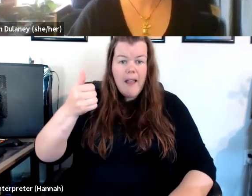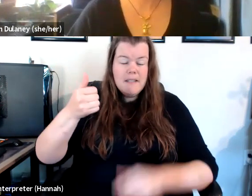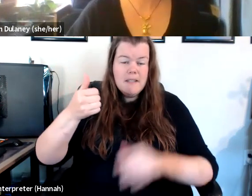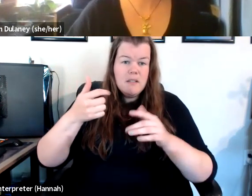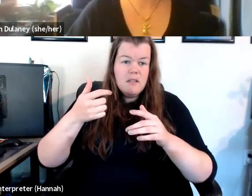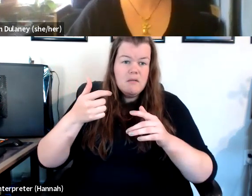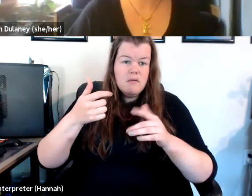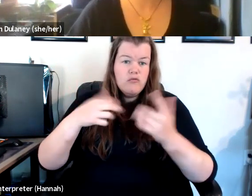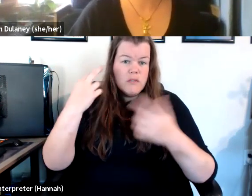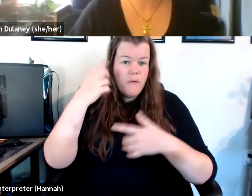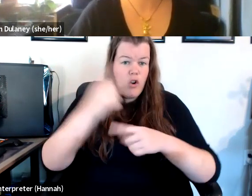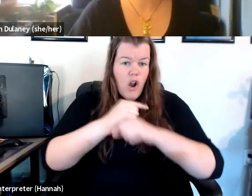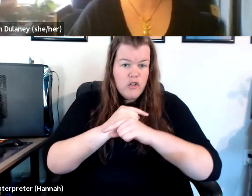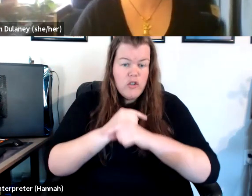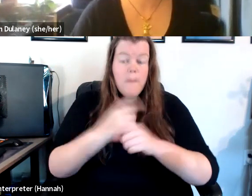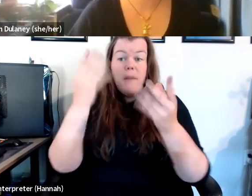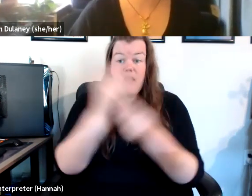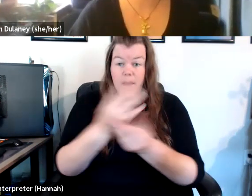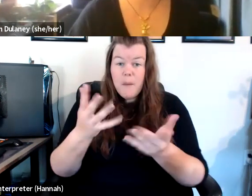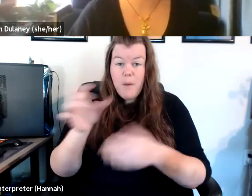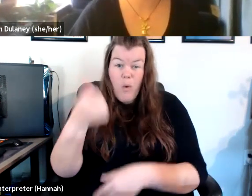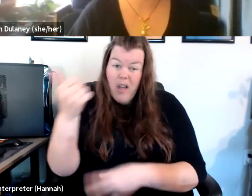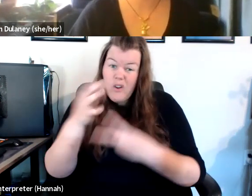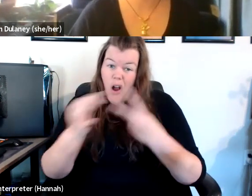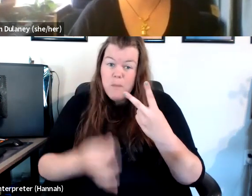We want to let them know that there are other options to support their decision-making.